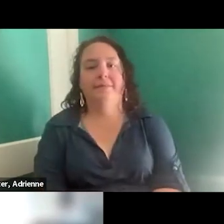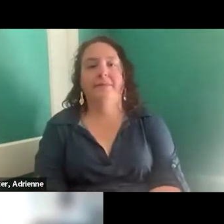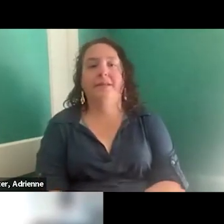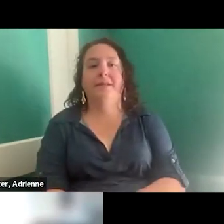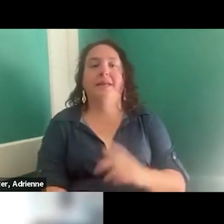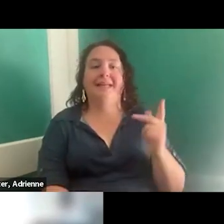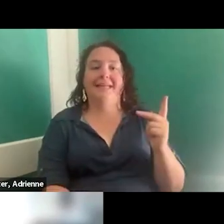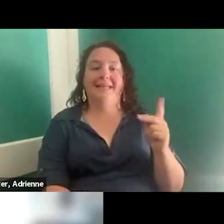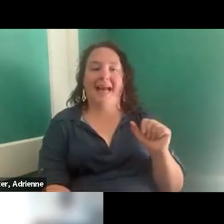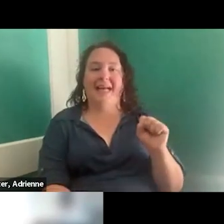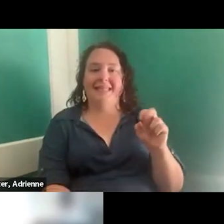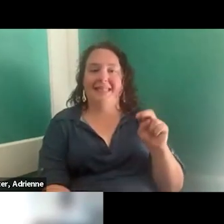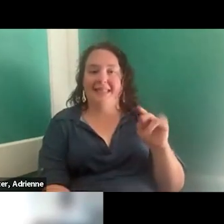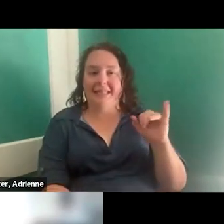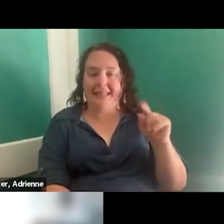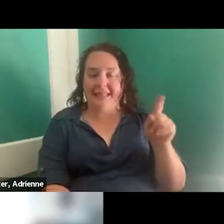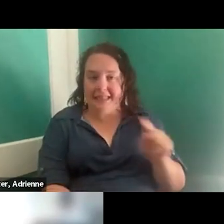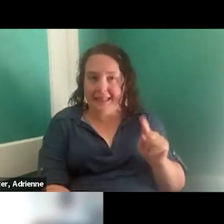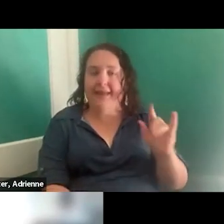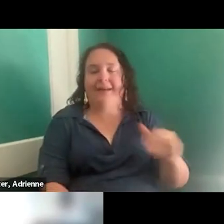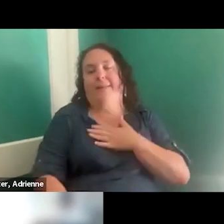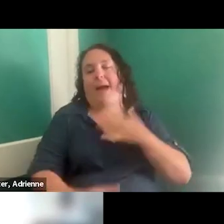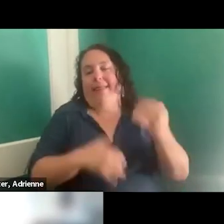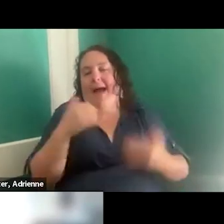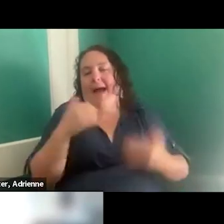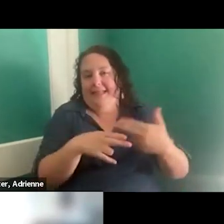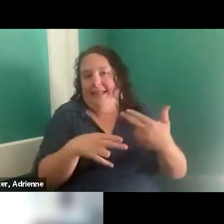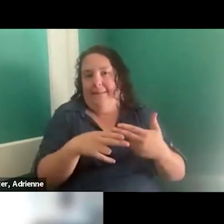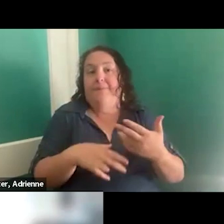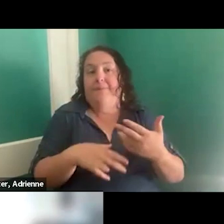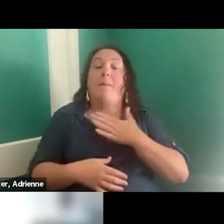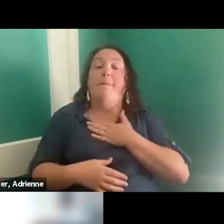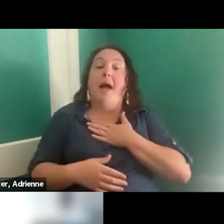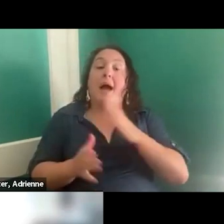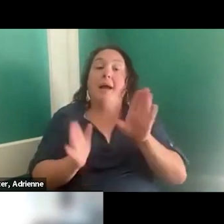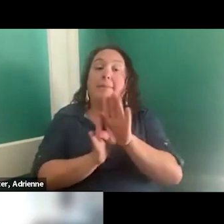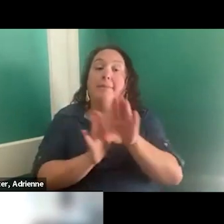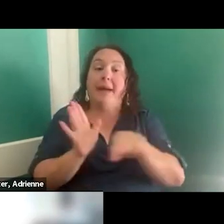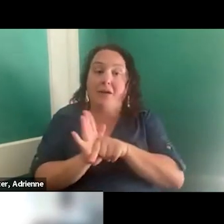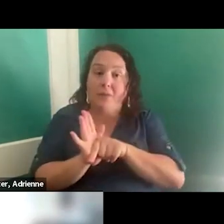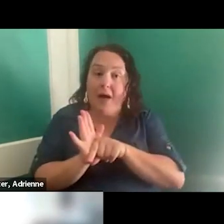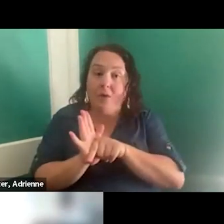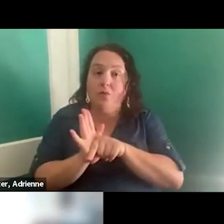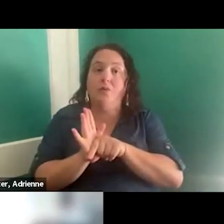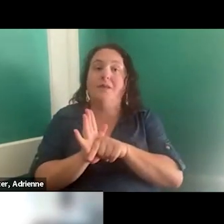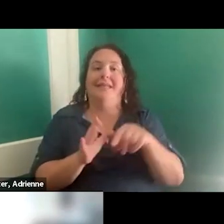Is in cultural.